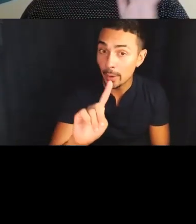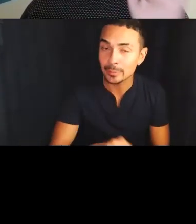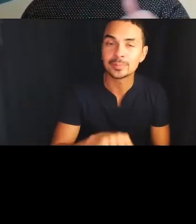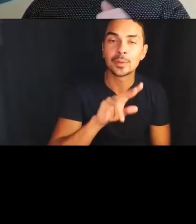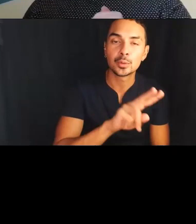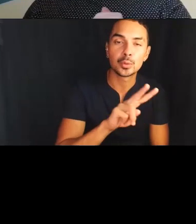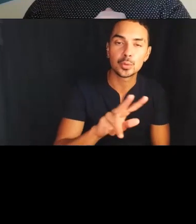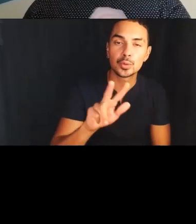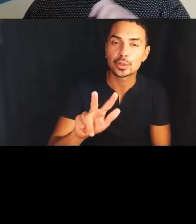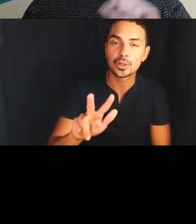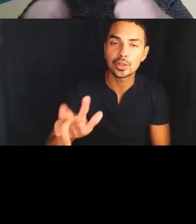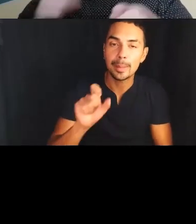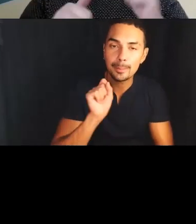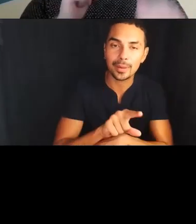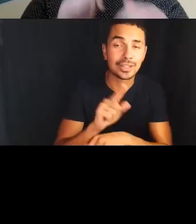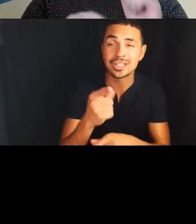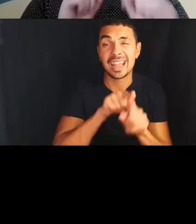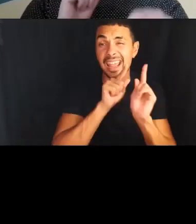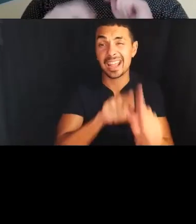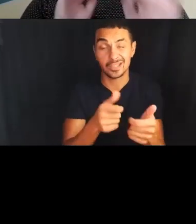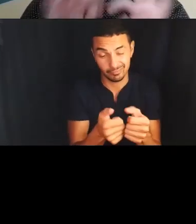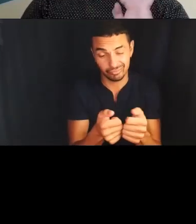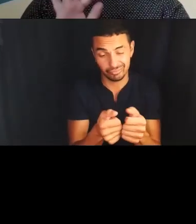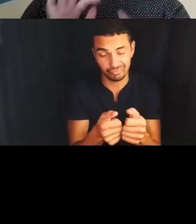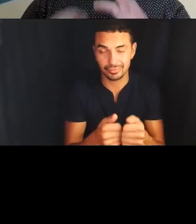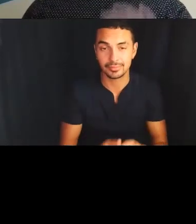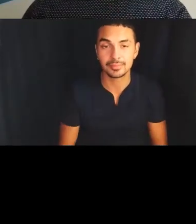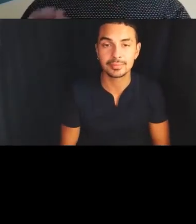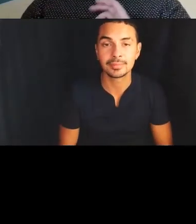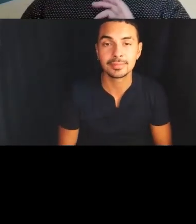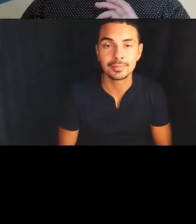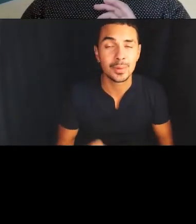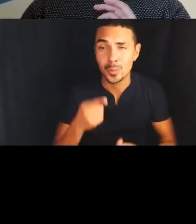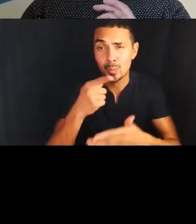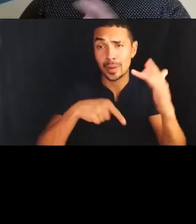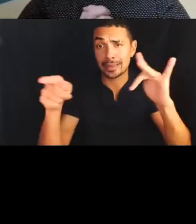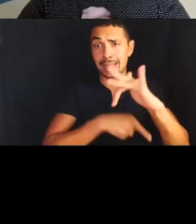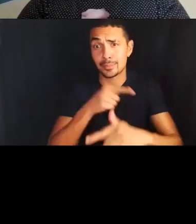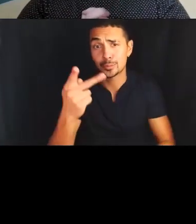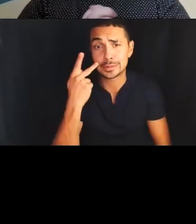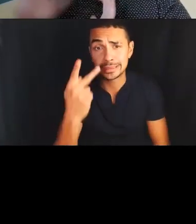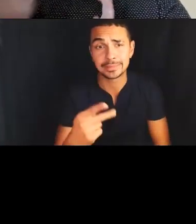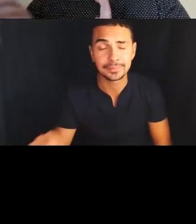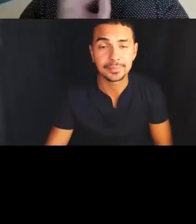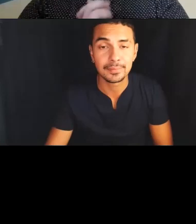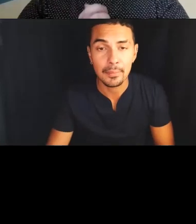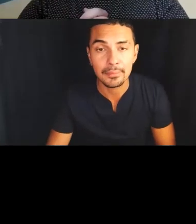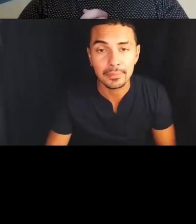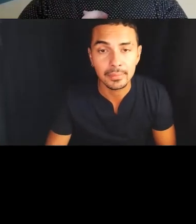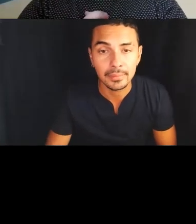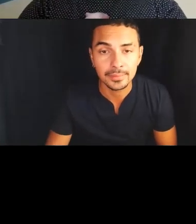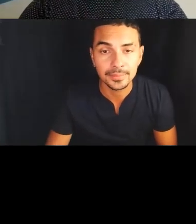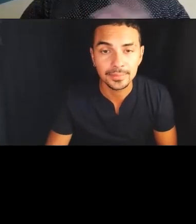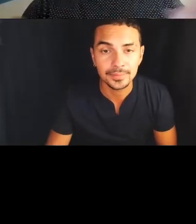you can just put your answer, just type in whatever gap you see and it'll show up on our side in a second.